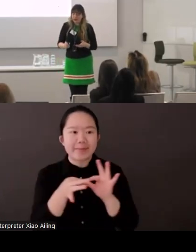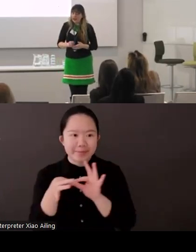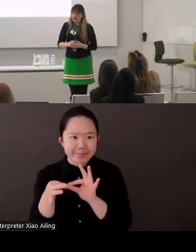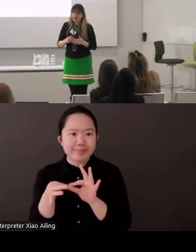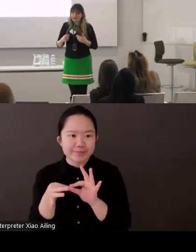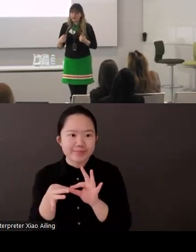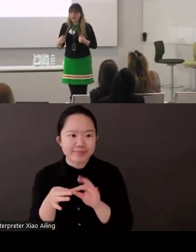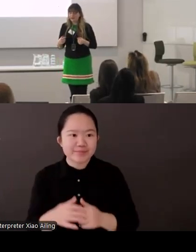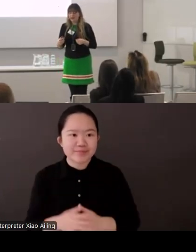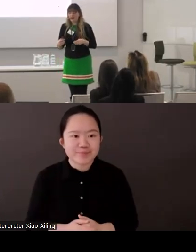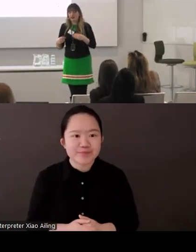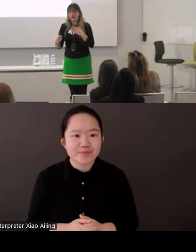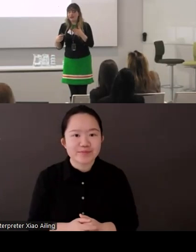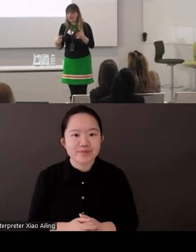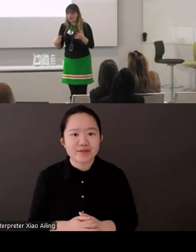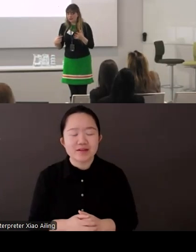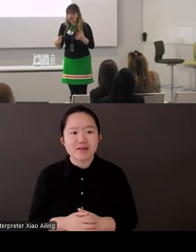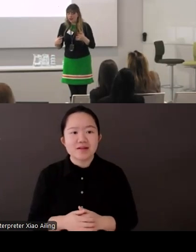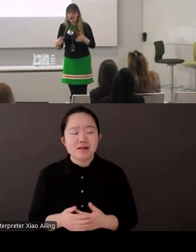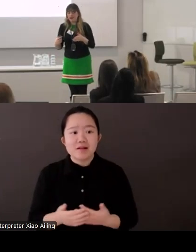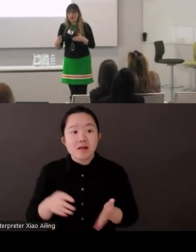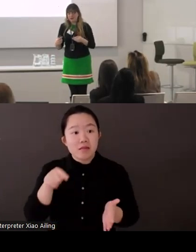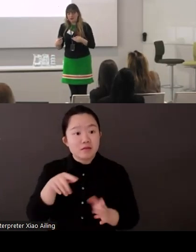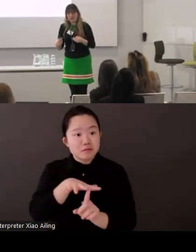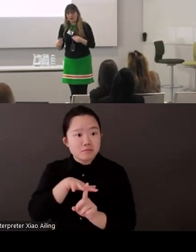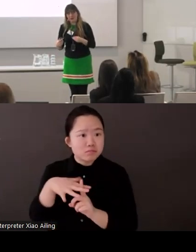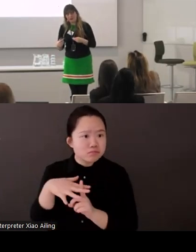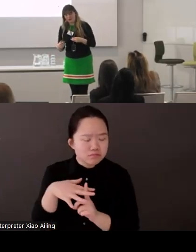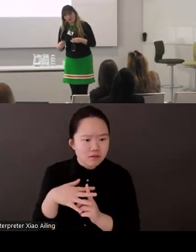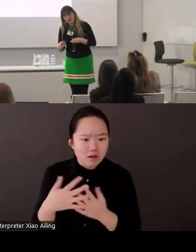and many situations that I can relate to and others probably can relate to as well.